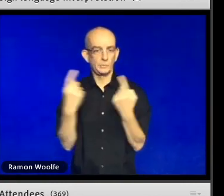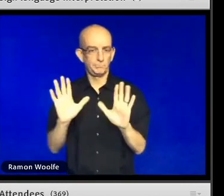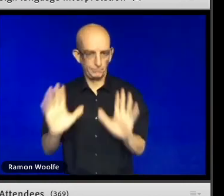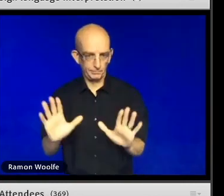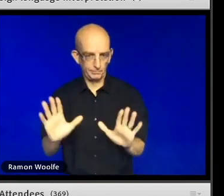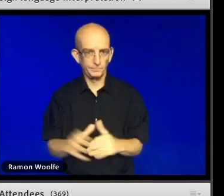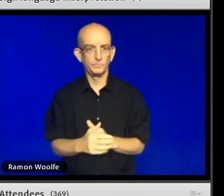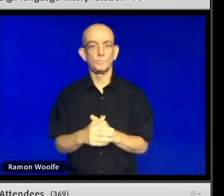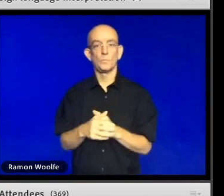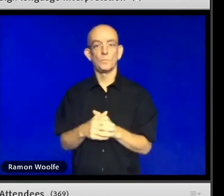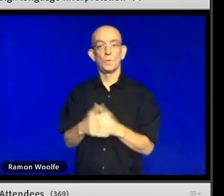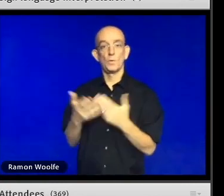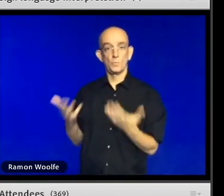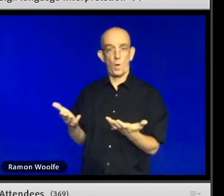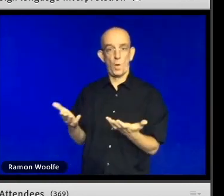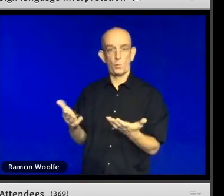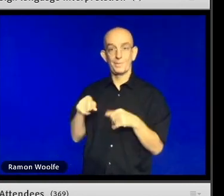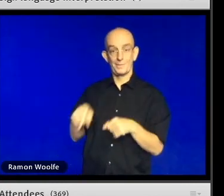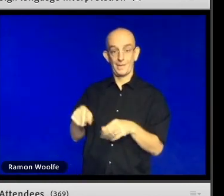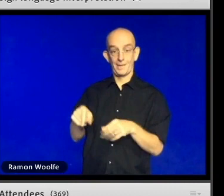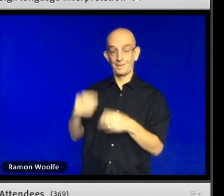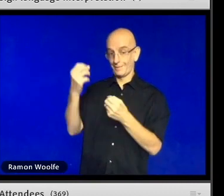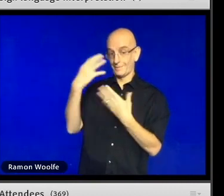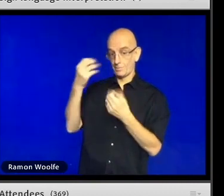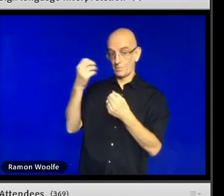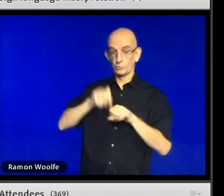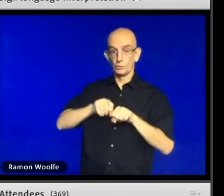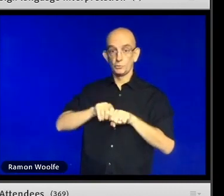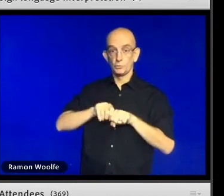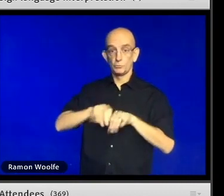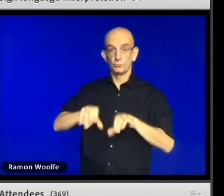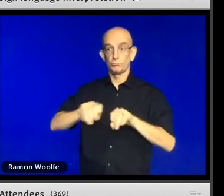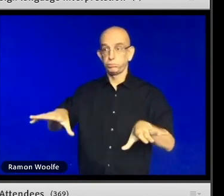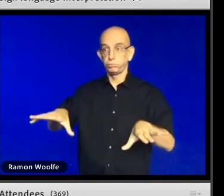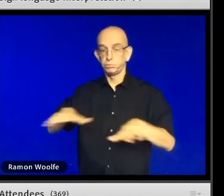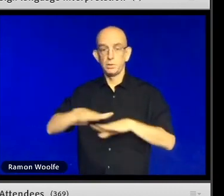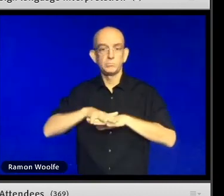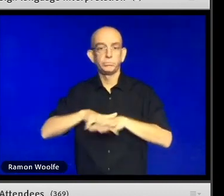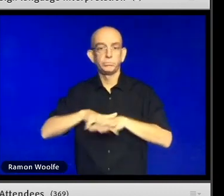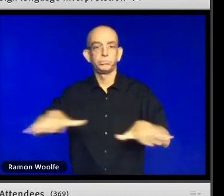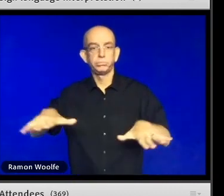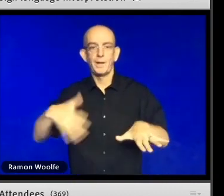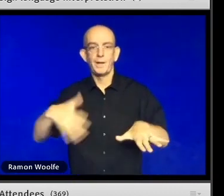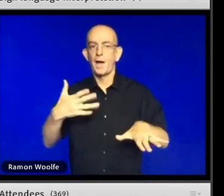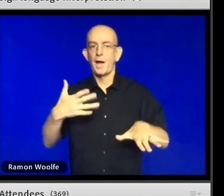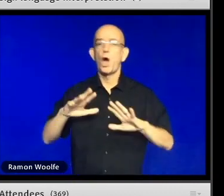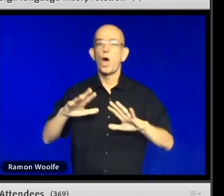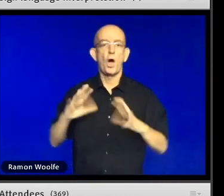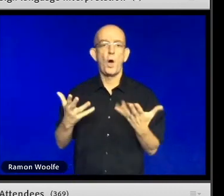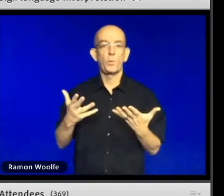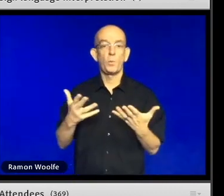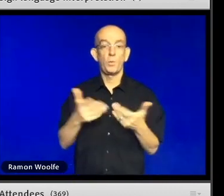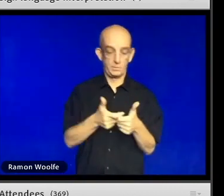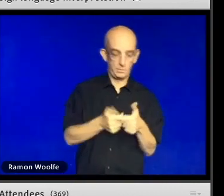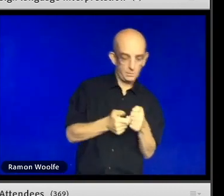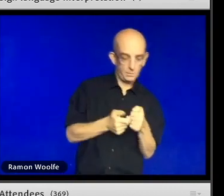our own as planning international, we have been able to bring communication to the door